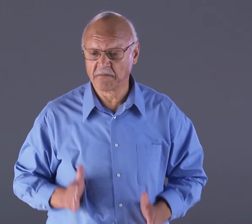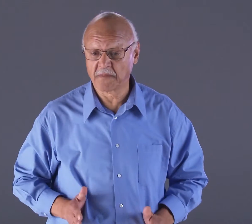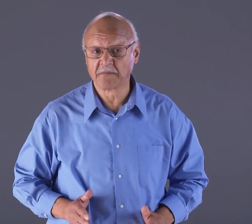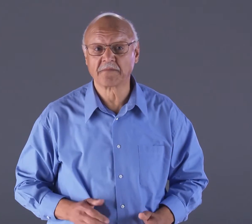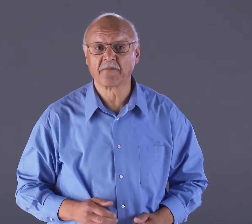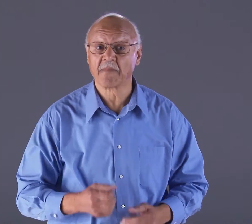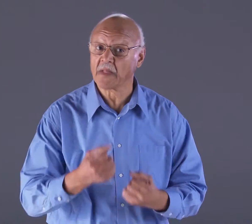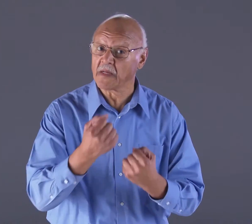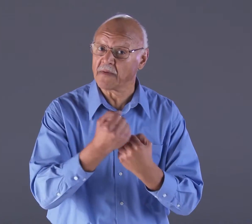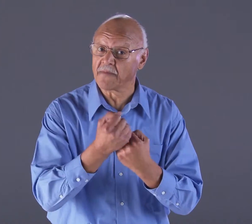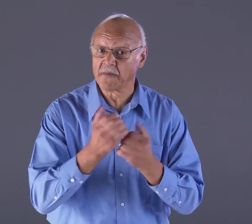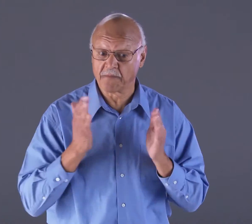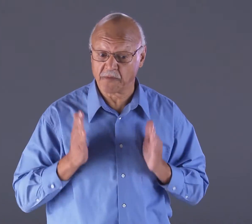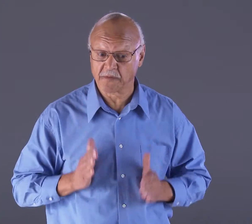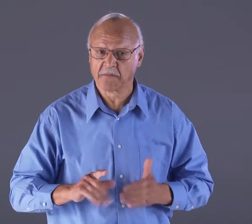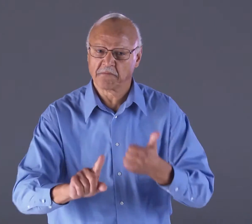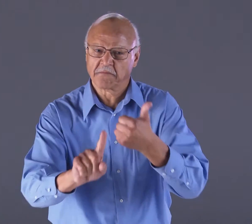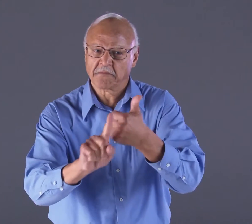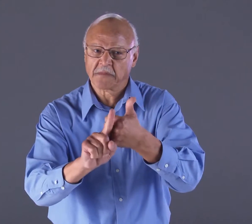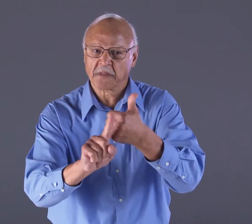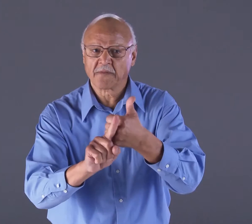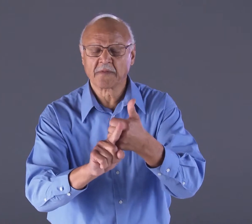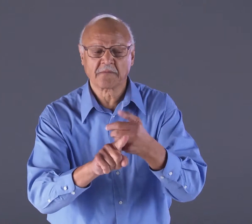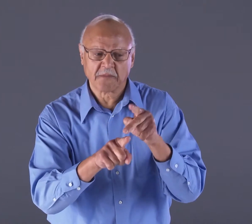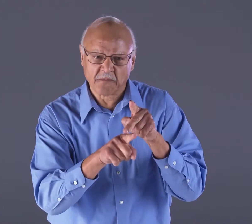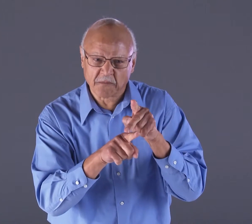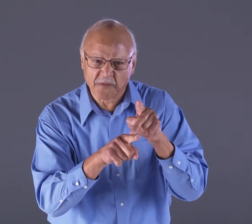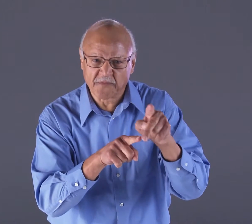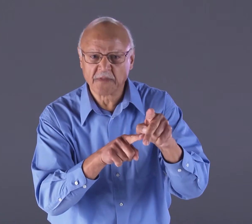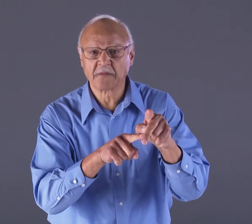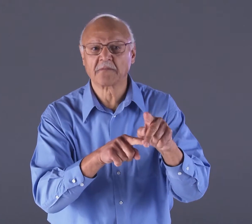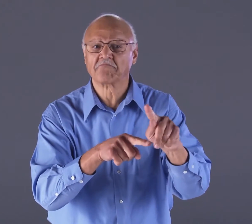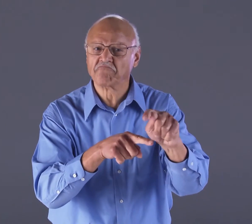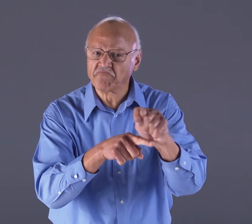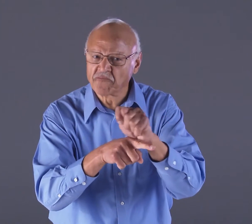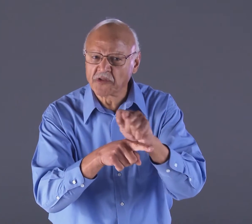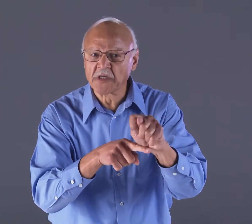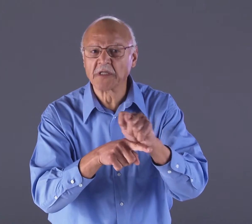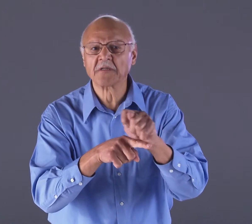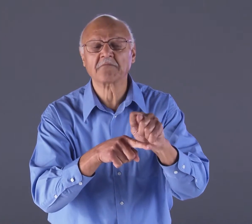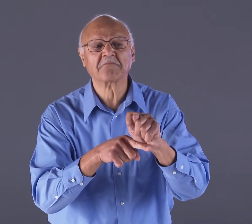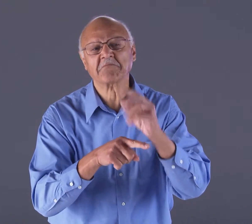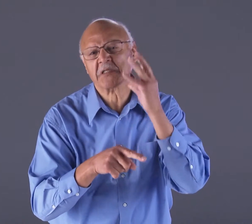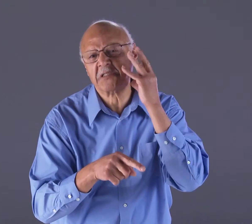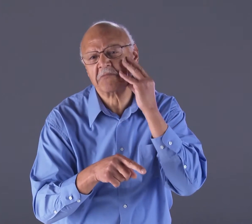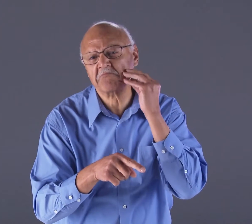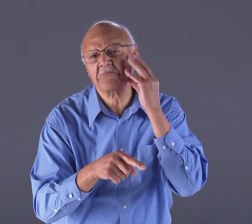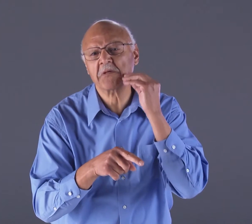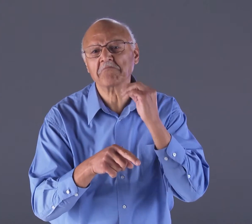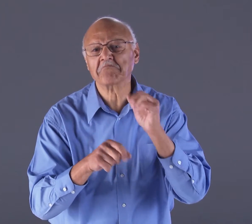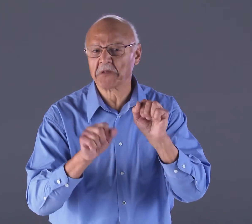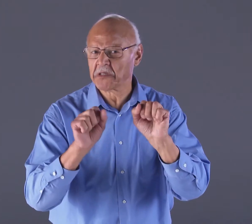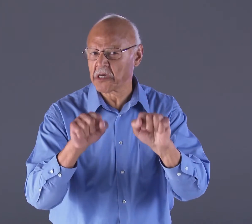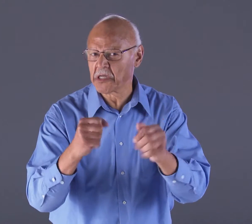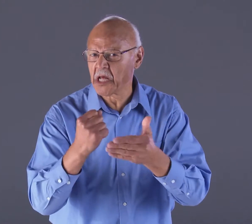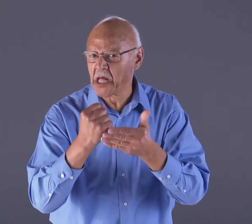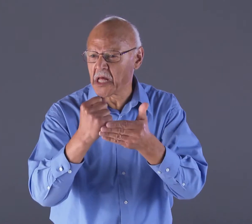An advocate is a trained professional that can provide safety planning, information, and support.